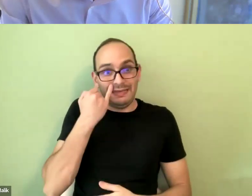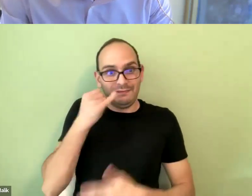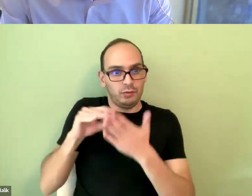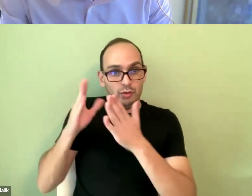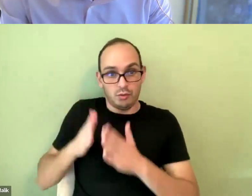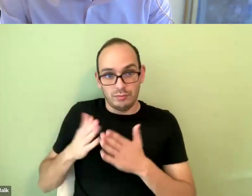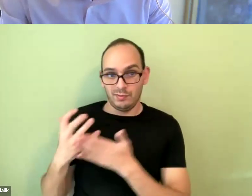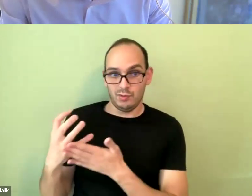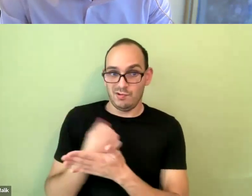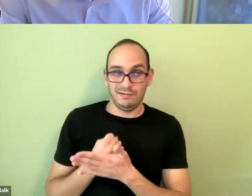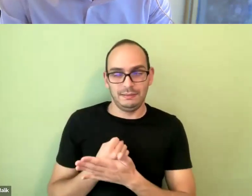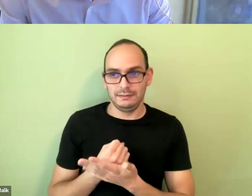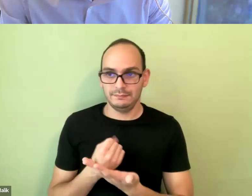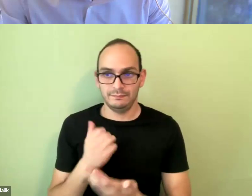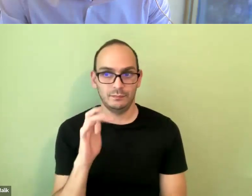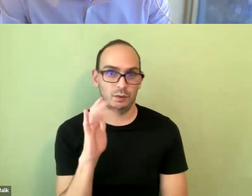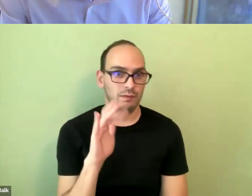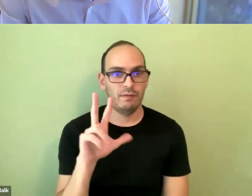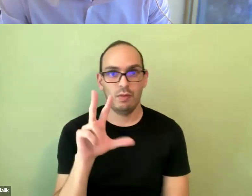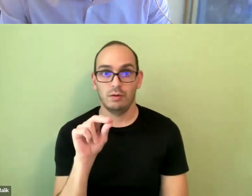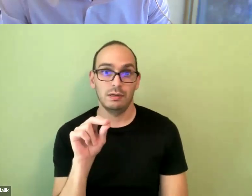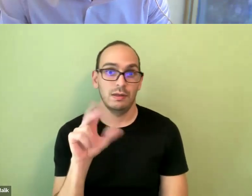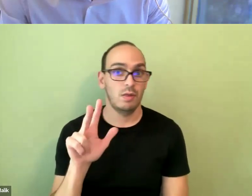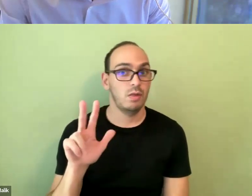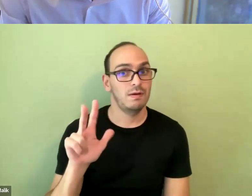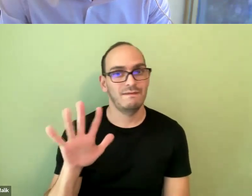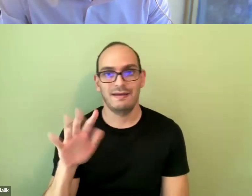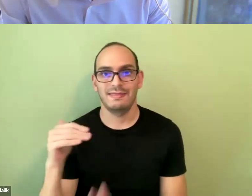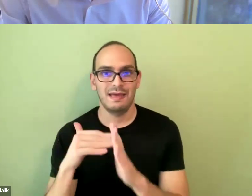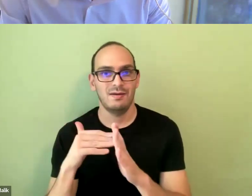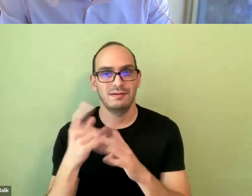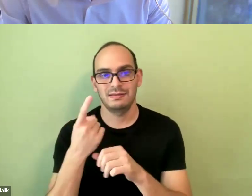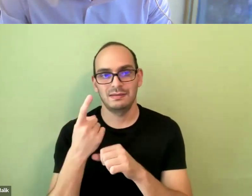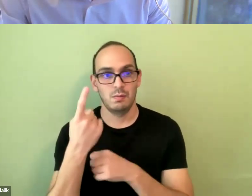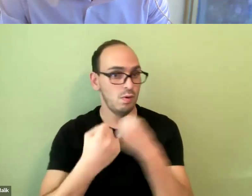is making I don't know 2530 $35,000 a year in your job,